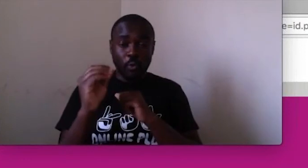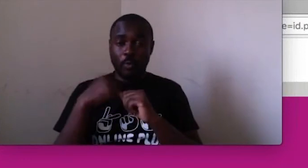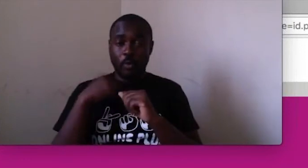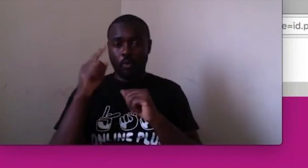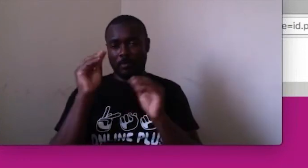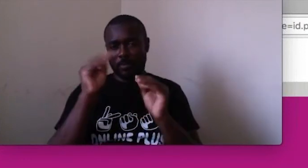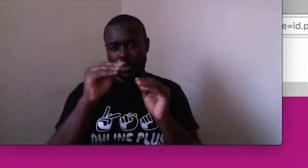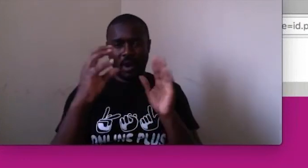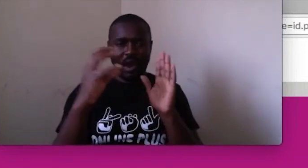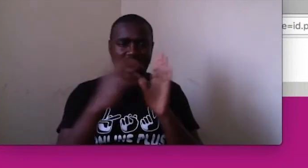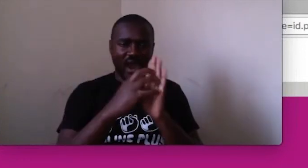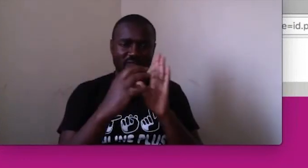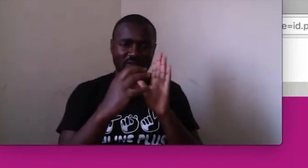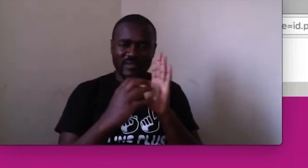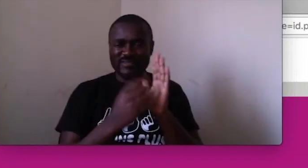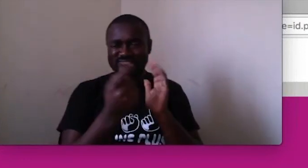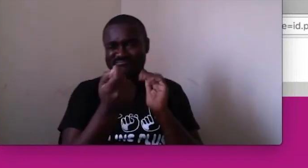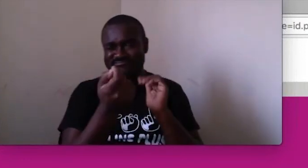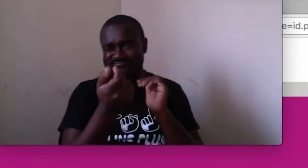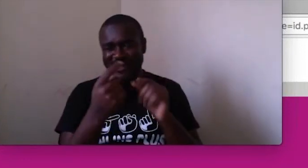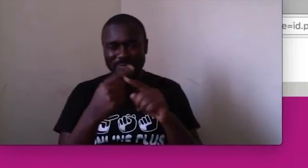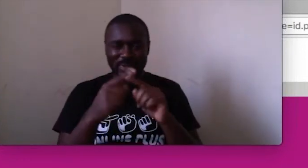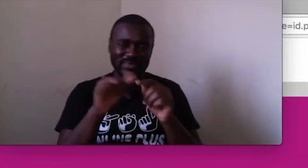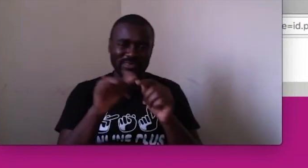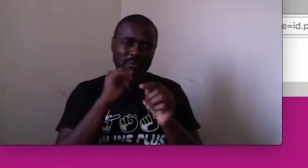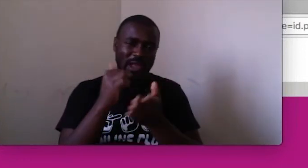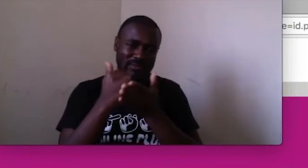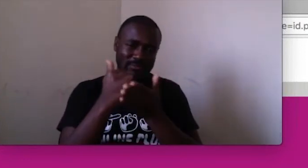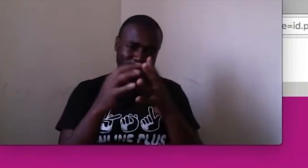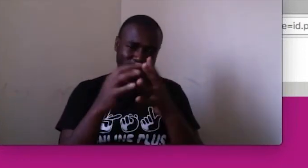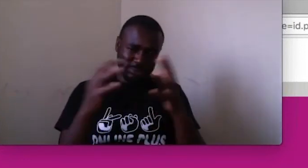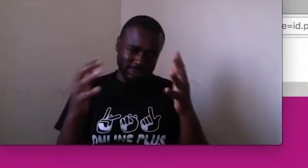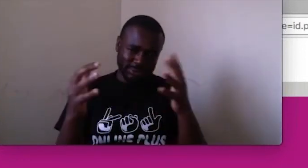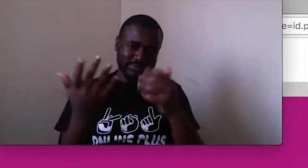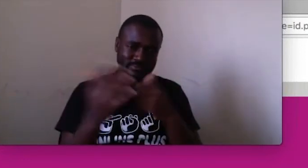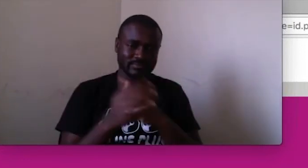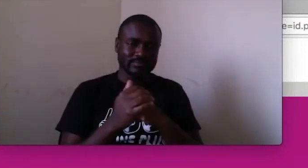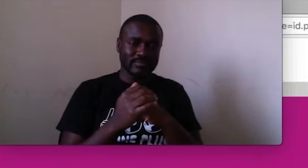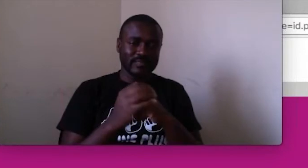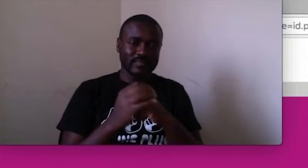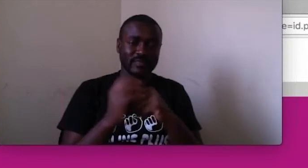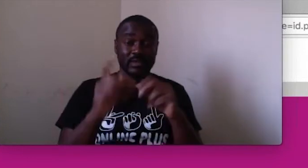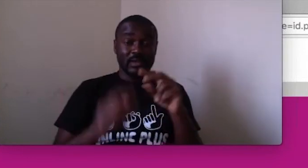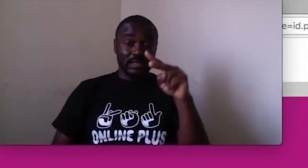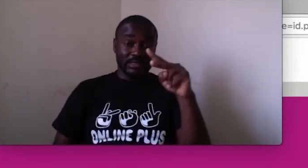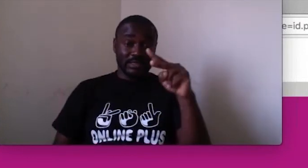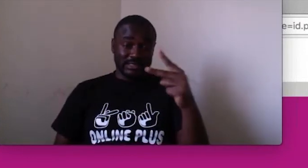which made me get stuck so maybe through the use of adverts